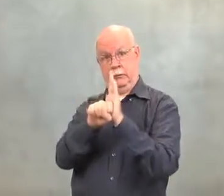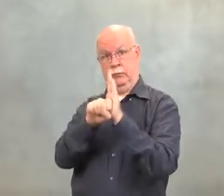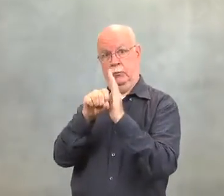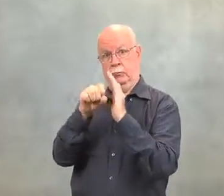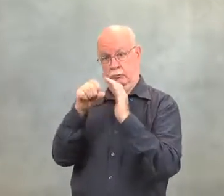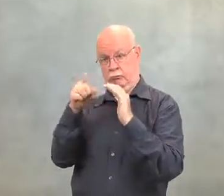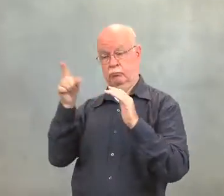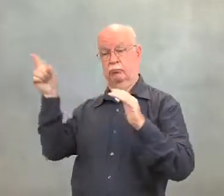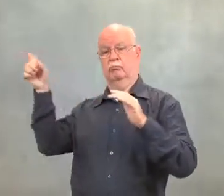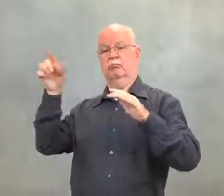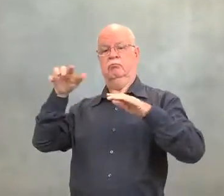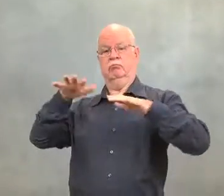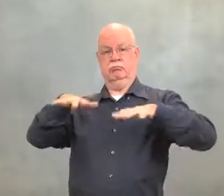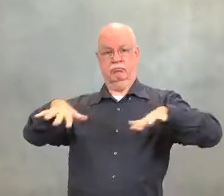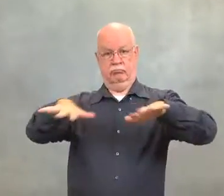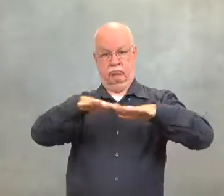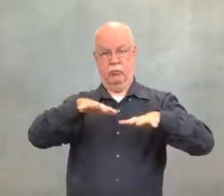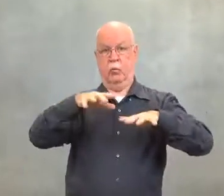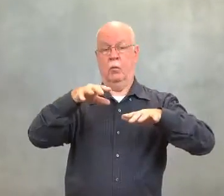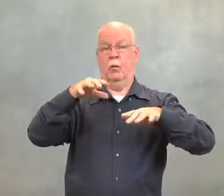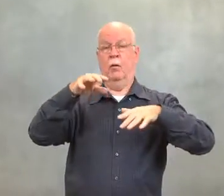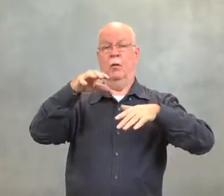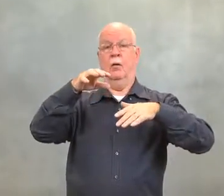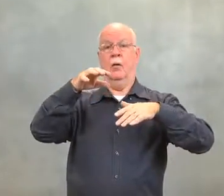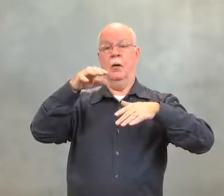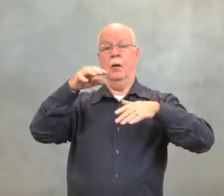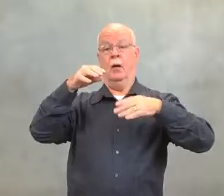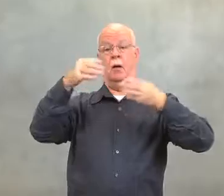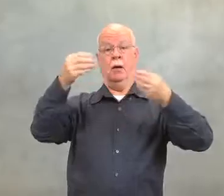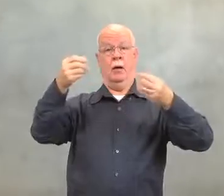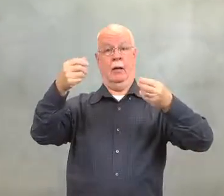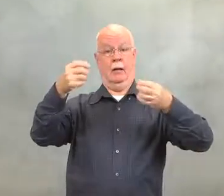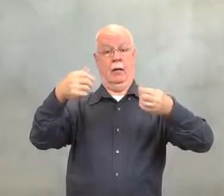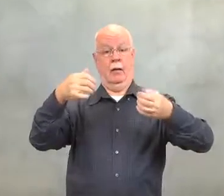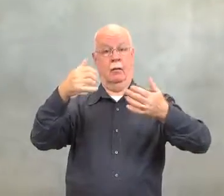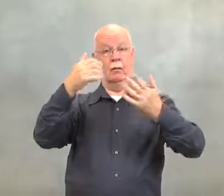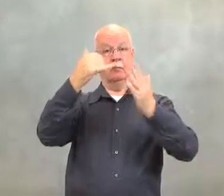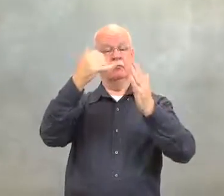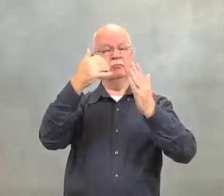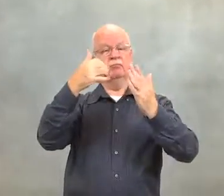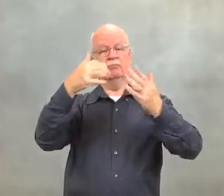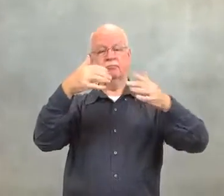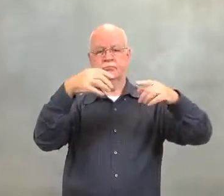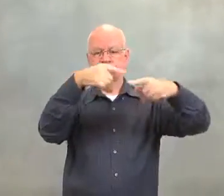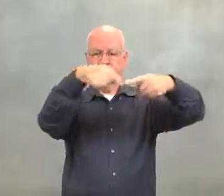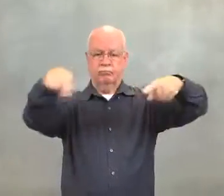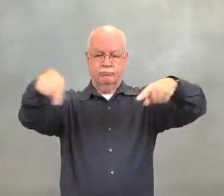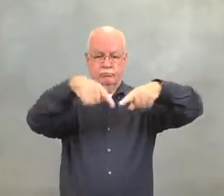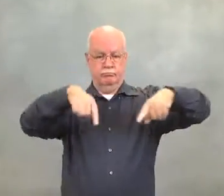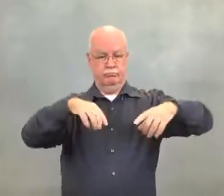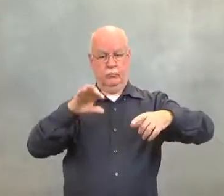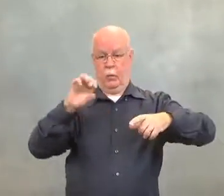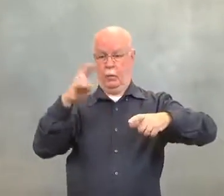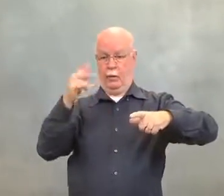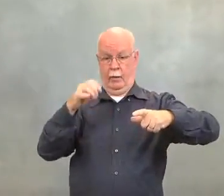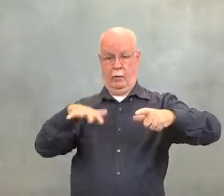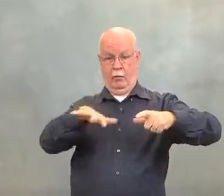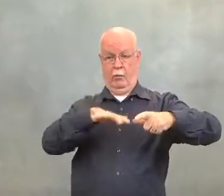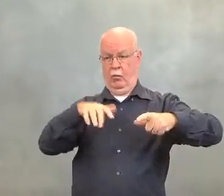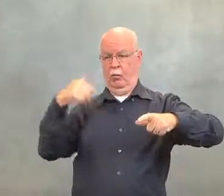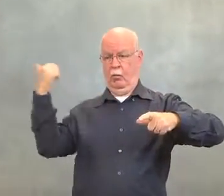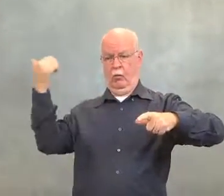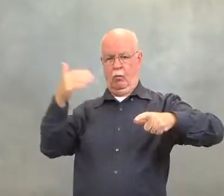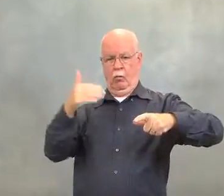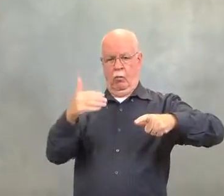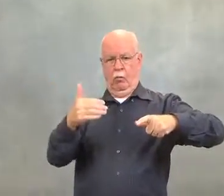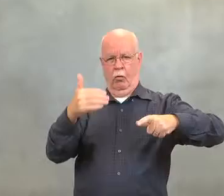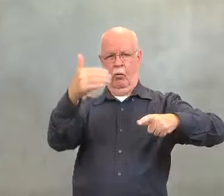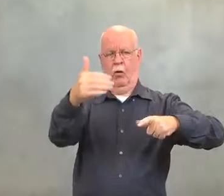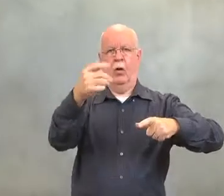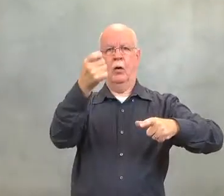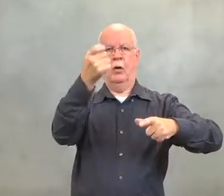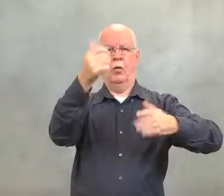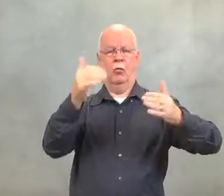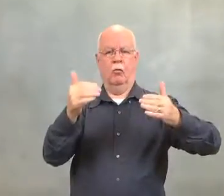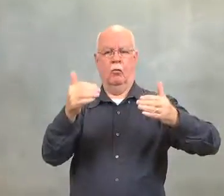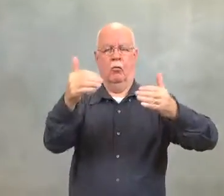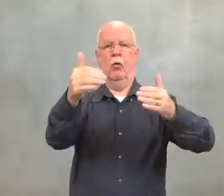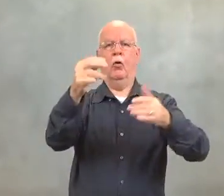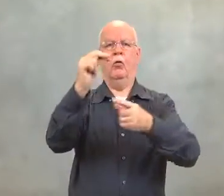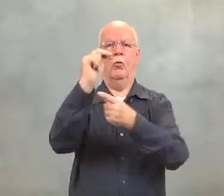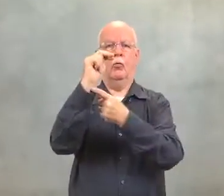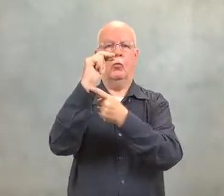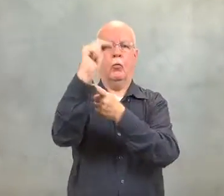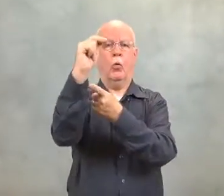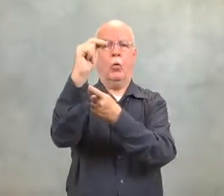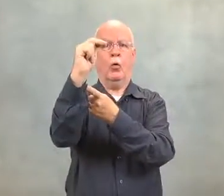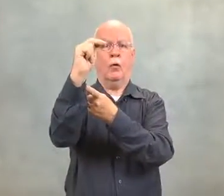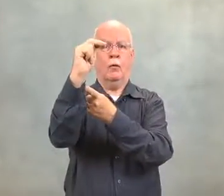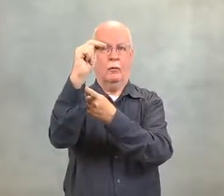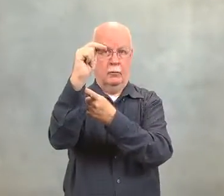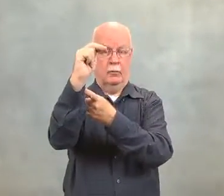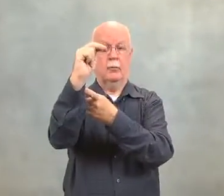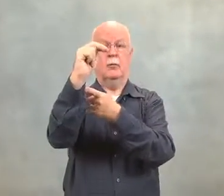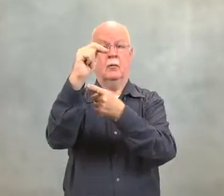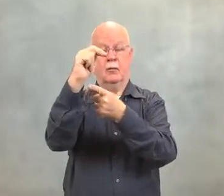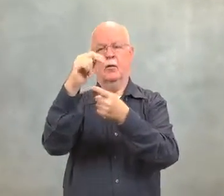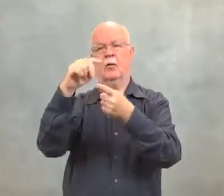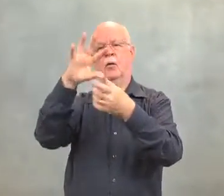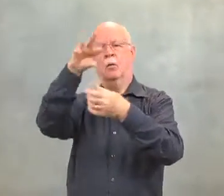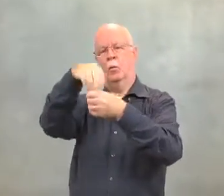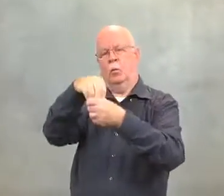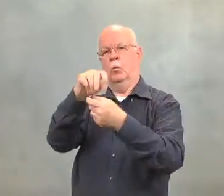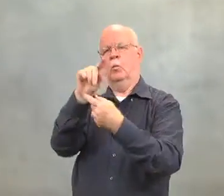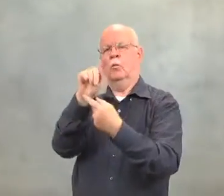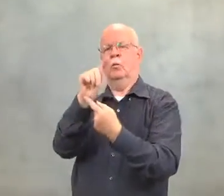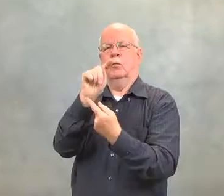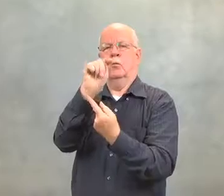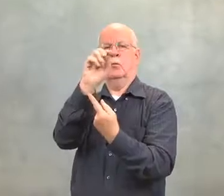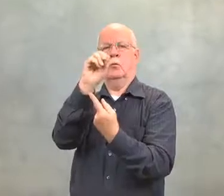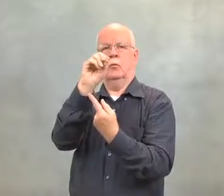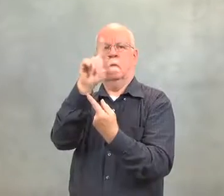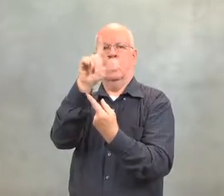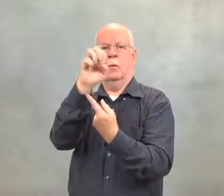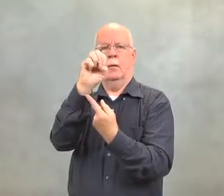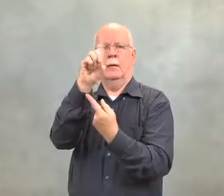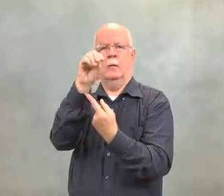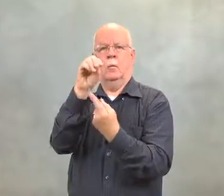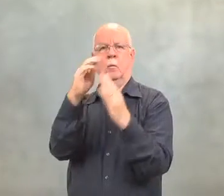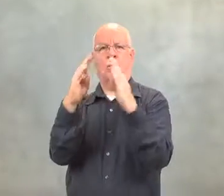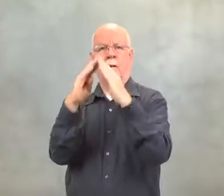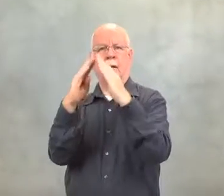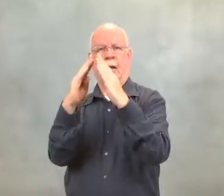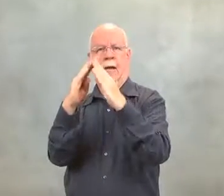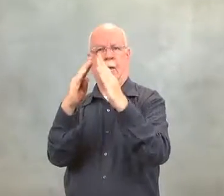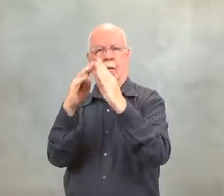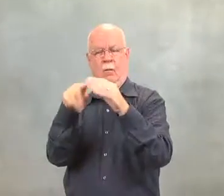the boundary was a little further north than it should have been.